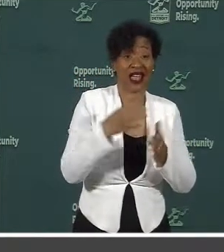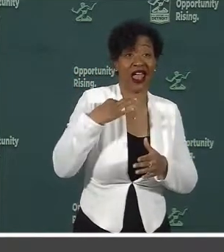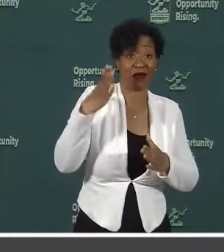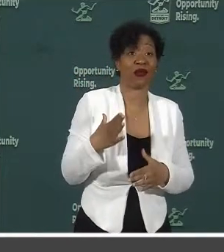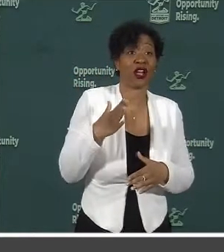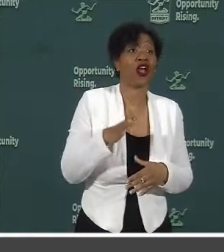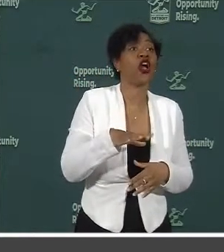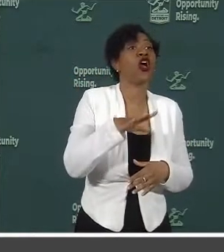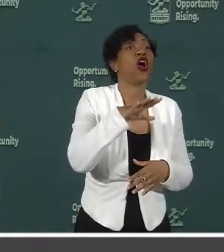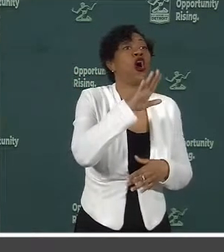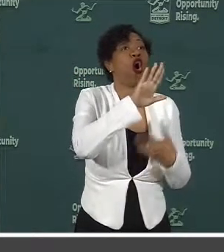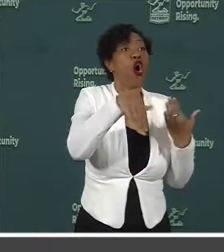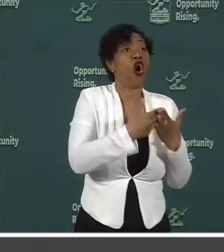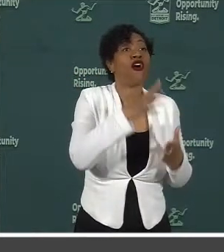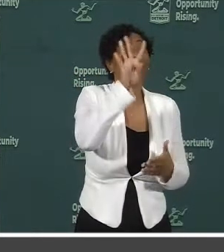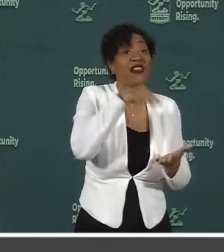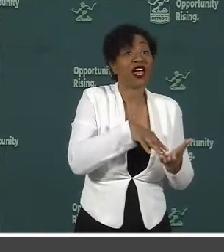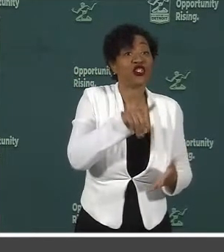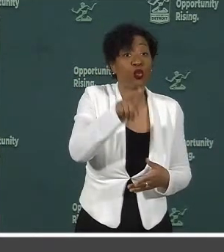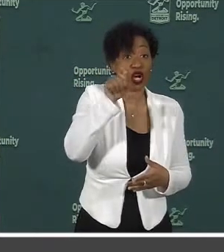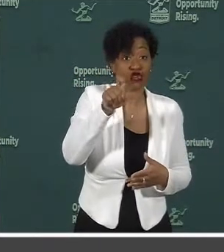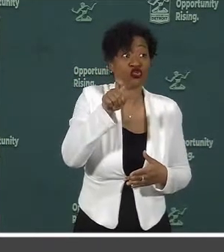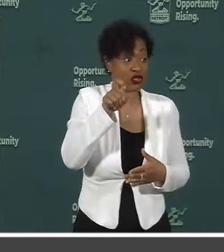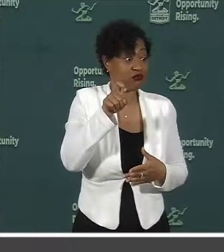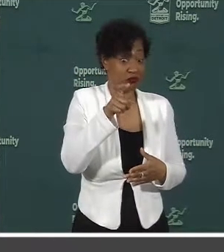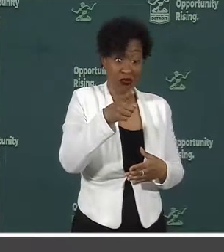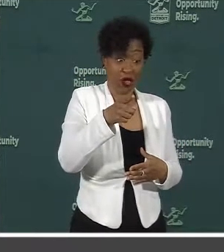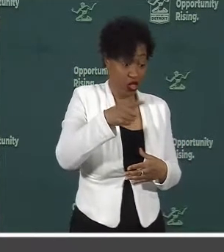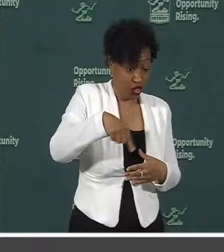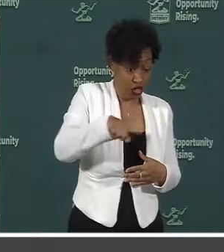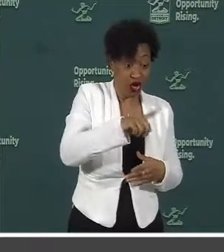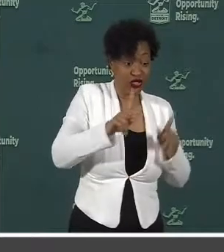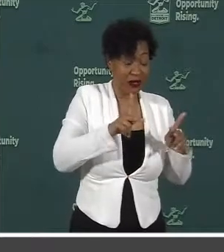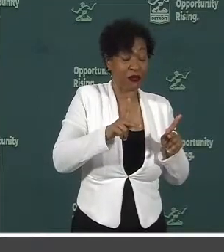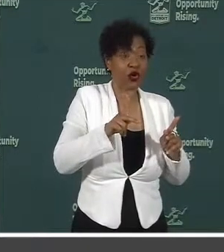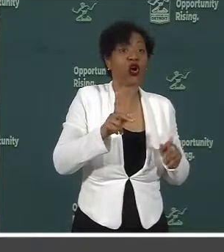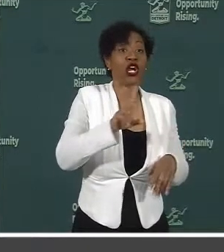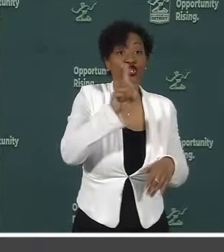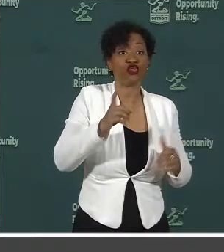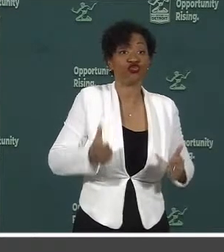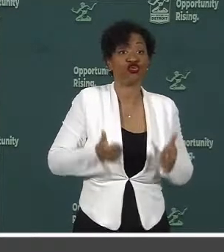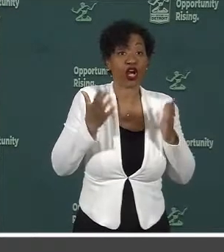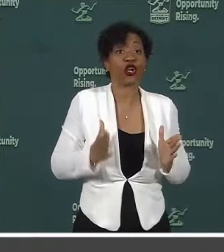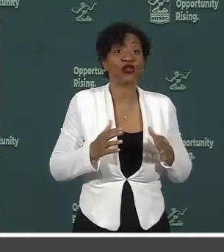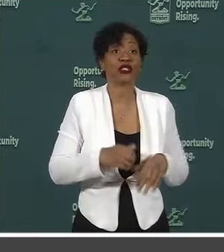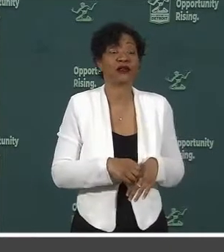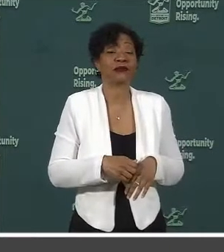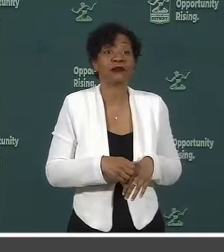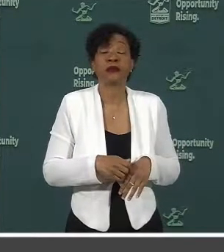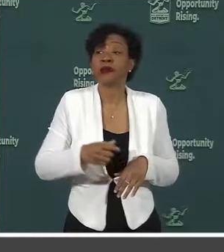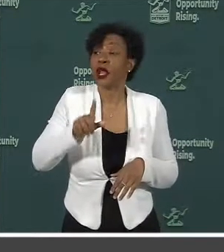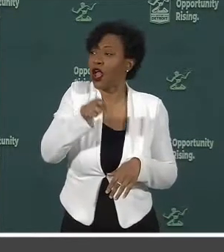THOUSAND ONE HUNDRED WENT TO DETROITERS EXCEPT THEY CAME BACK AND STARTED TELLING THE OTHER COMPANIES THIS IS GREAT THE CITY OF DETROIT DOES YOUR